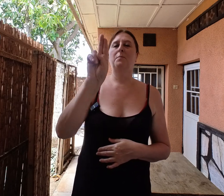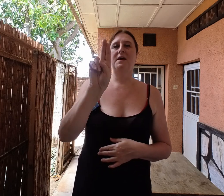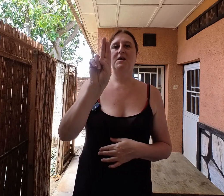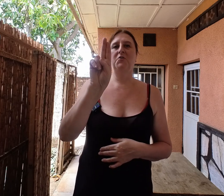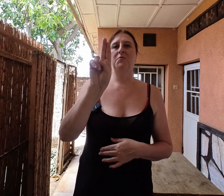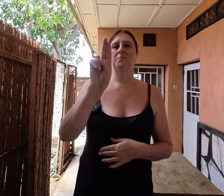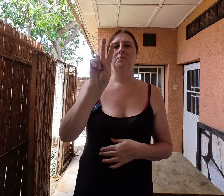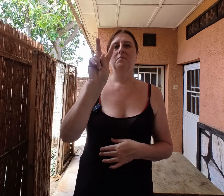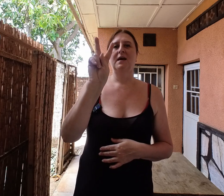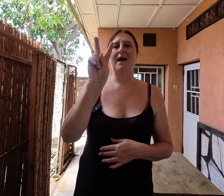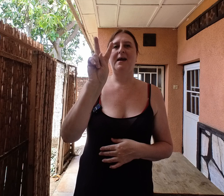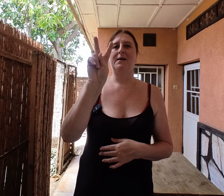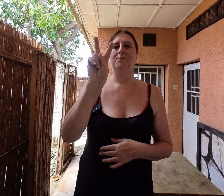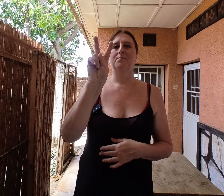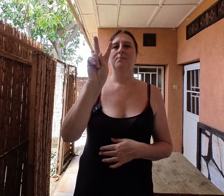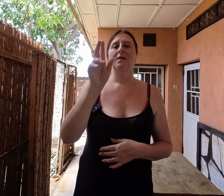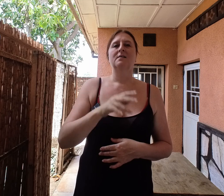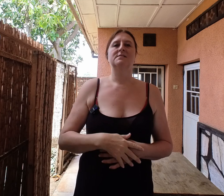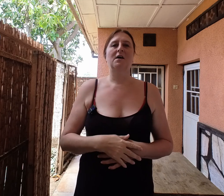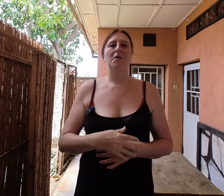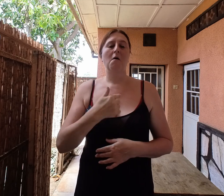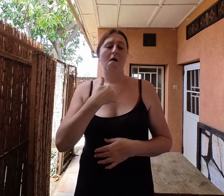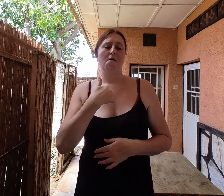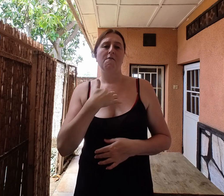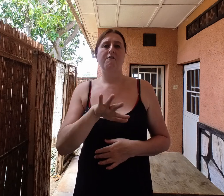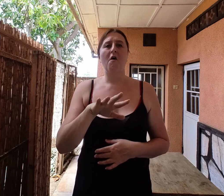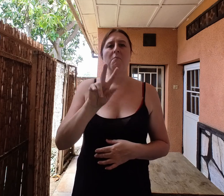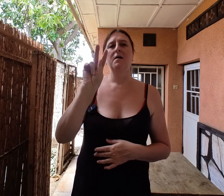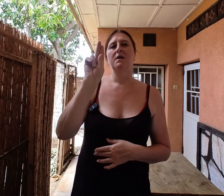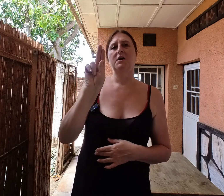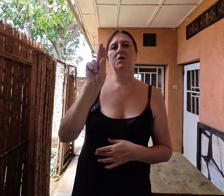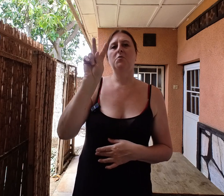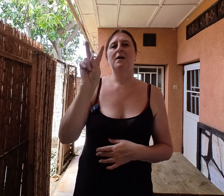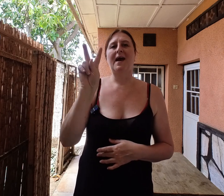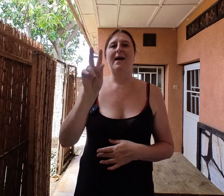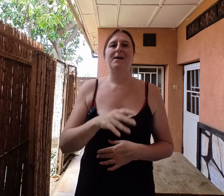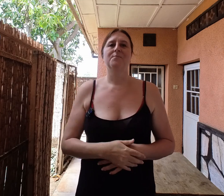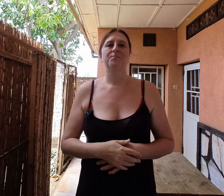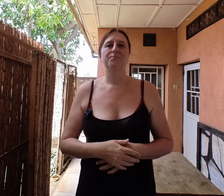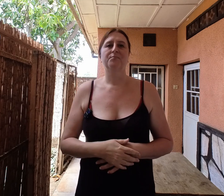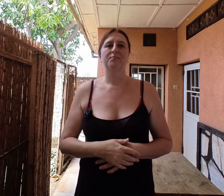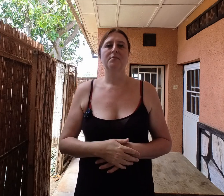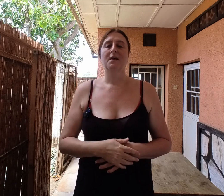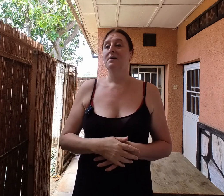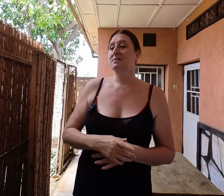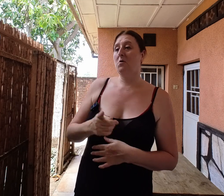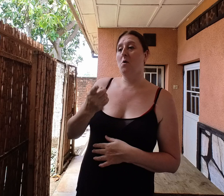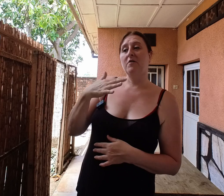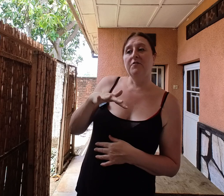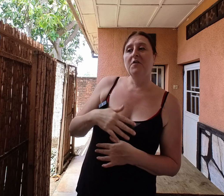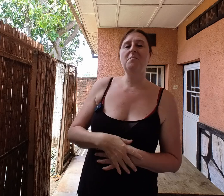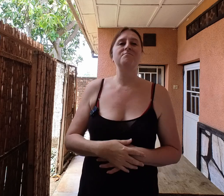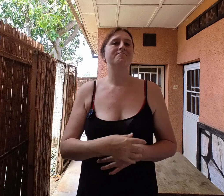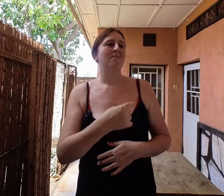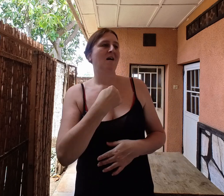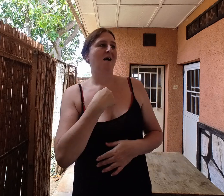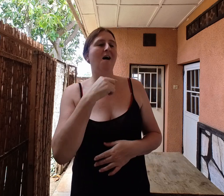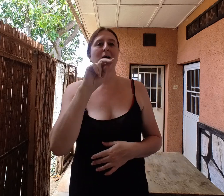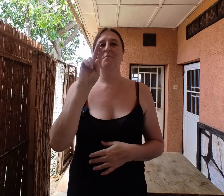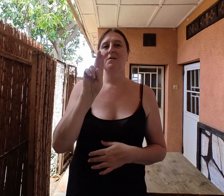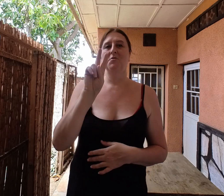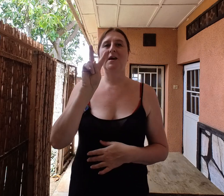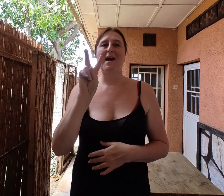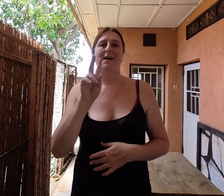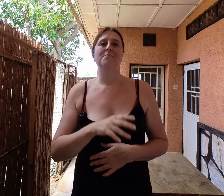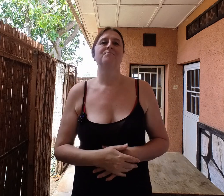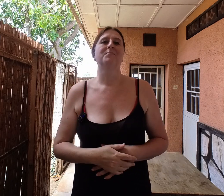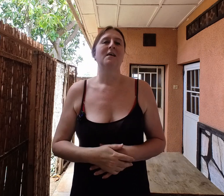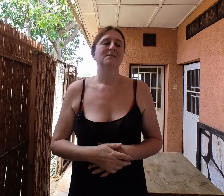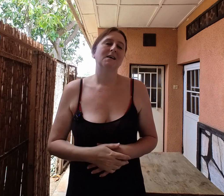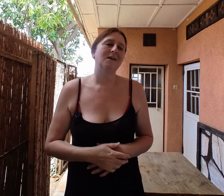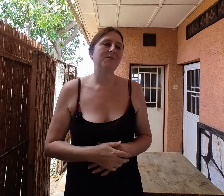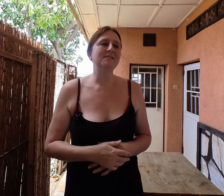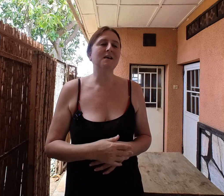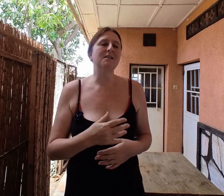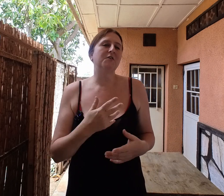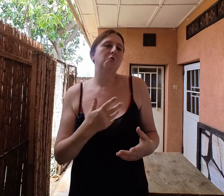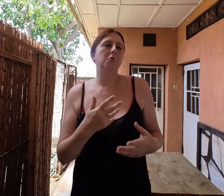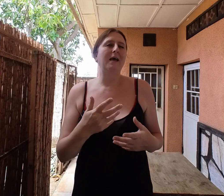it would be UK. So, 'from UK.' So, 'where are you from?' 'I'm UK.' That's kind of a cool,